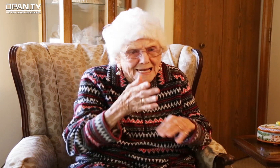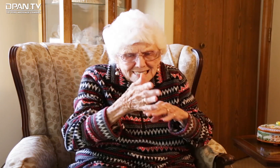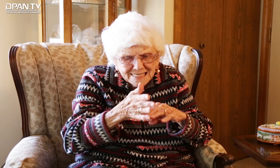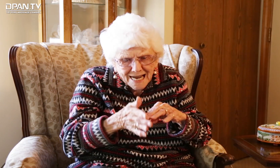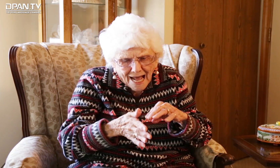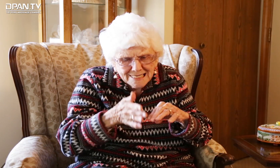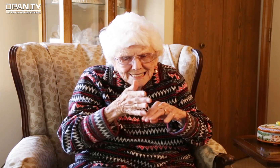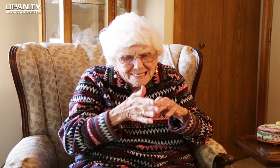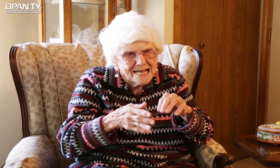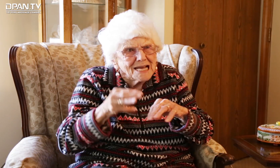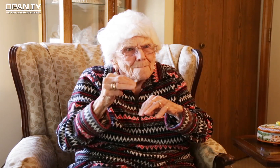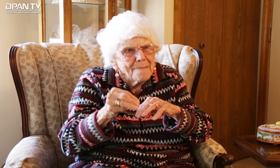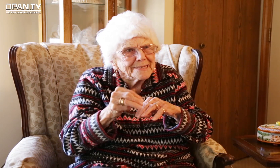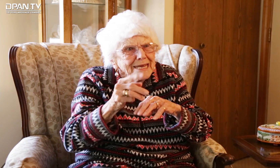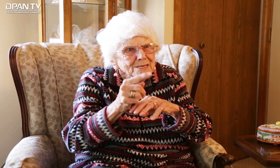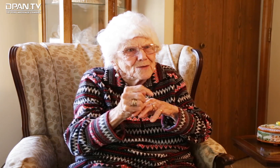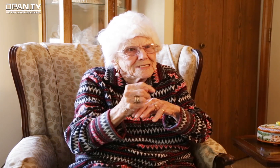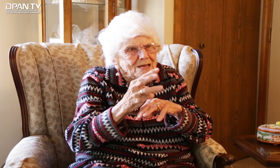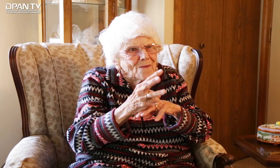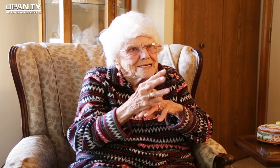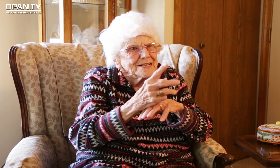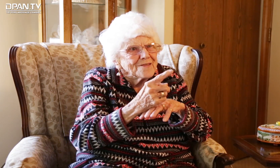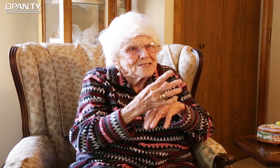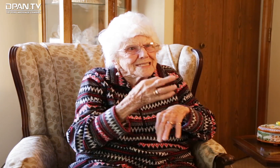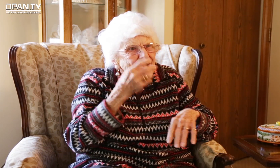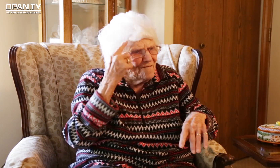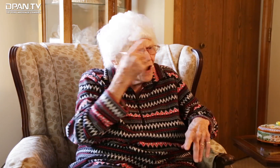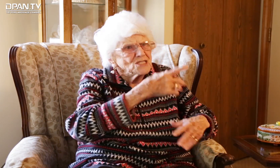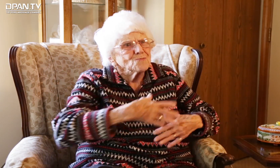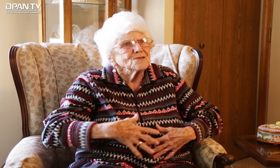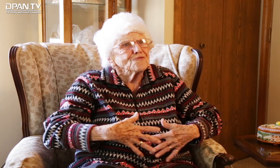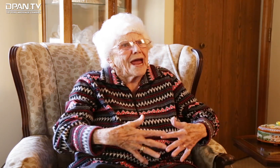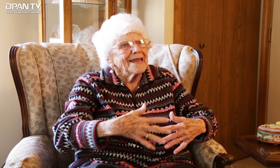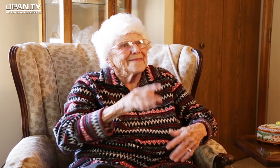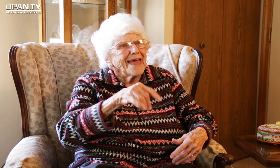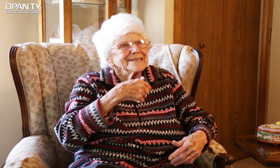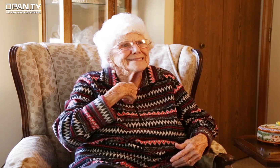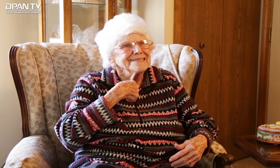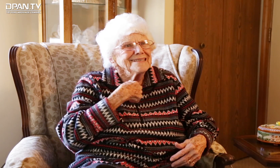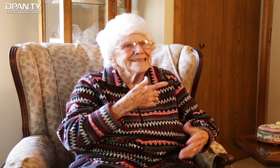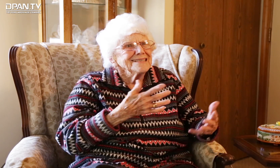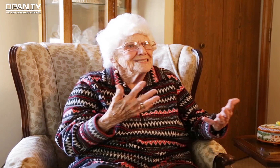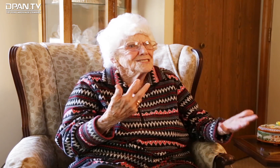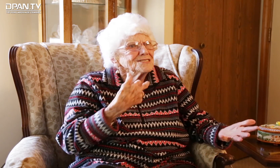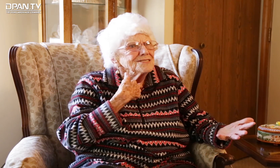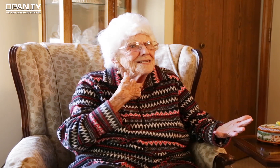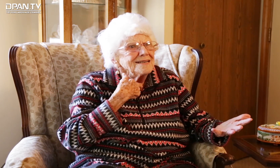She ate only one loaf of bread per week. One slice would be eaten on Monday, Tuesday,